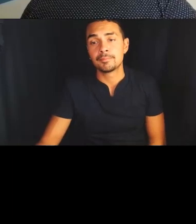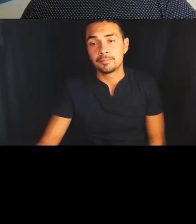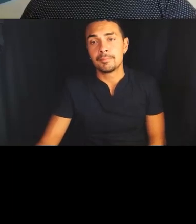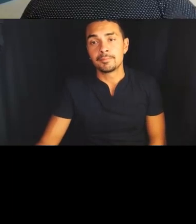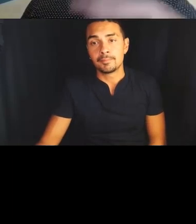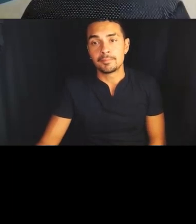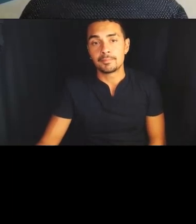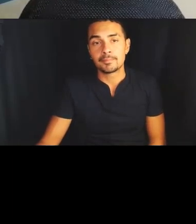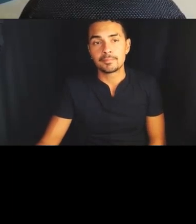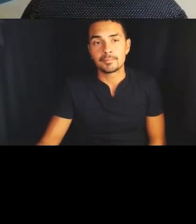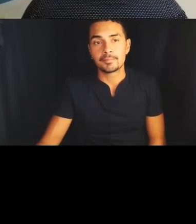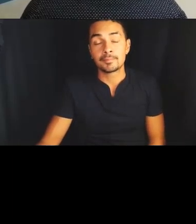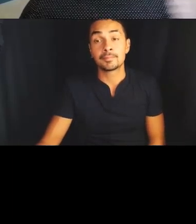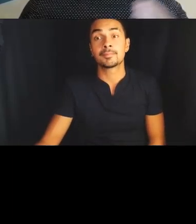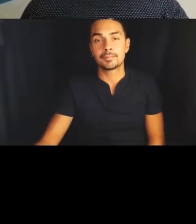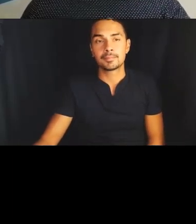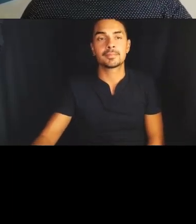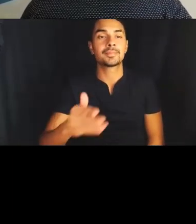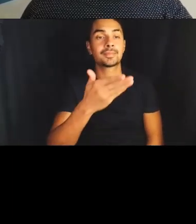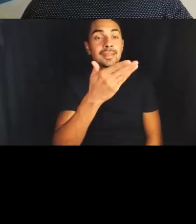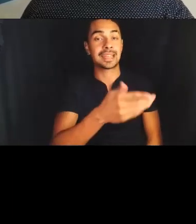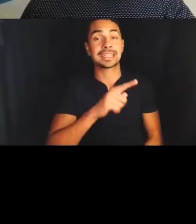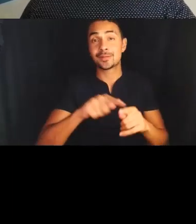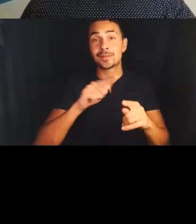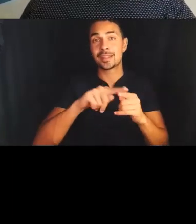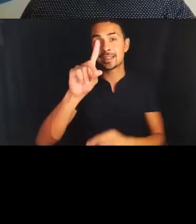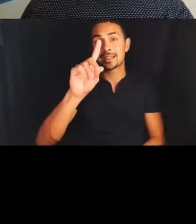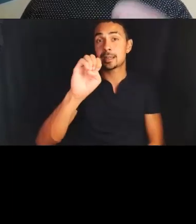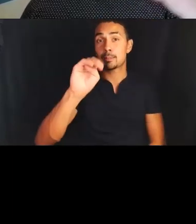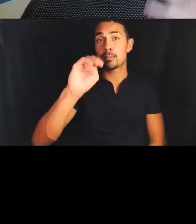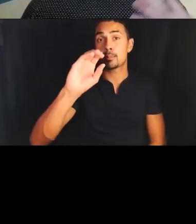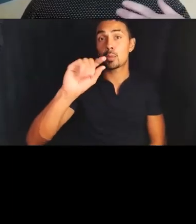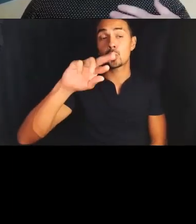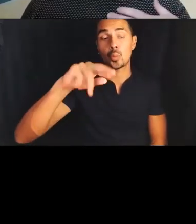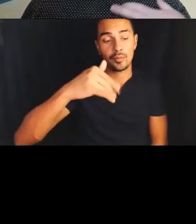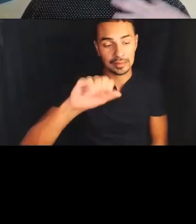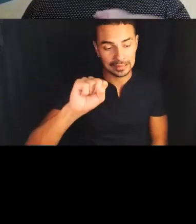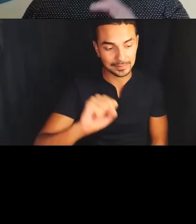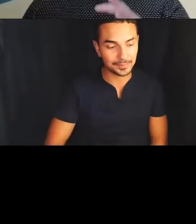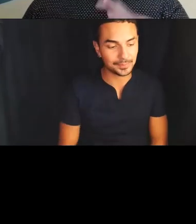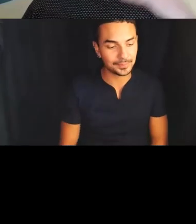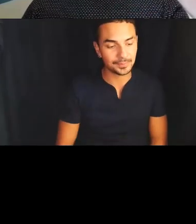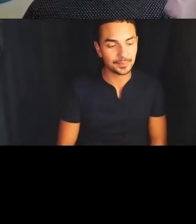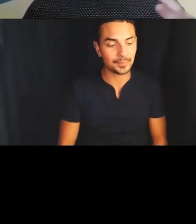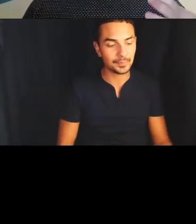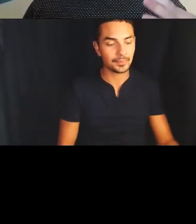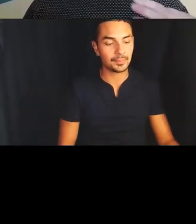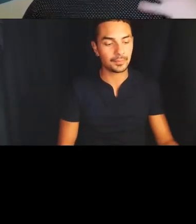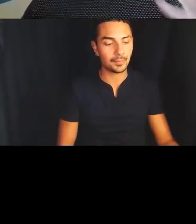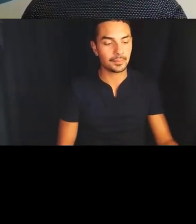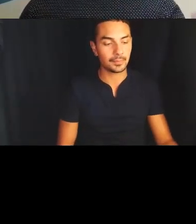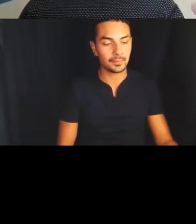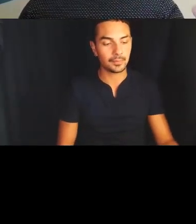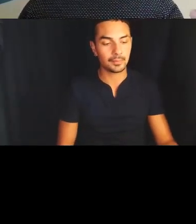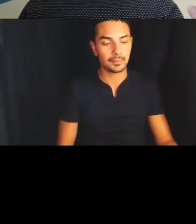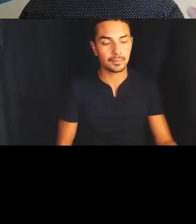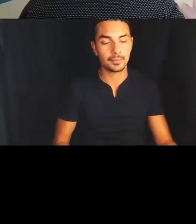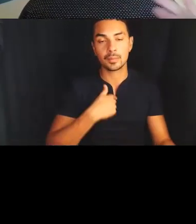All right, so those were the demographics we collected. I've already kind of named some of the gaps that we saw there.